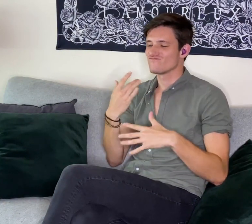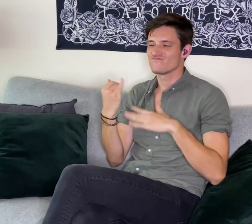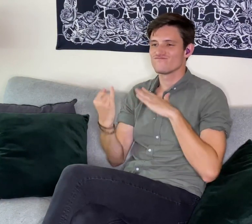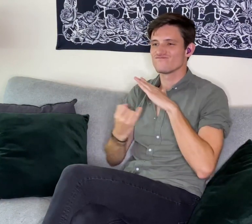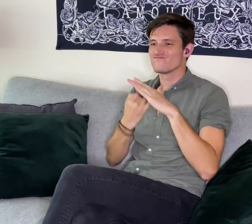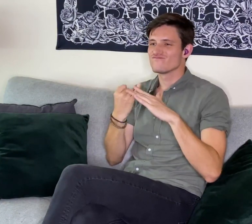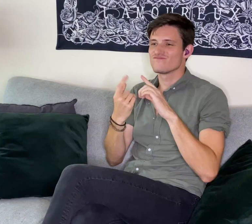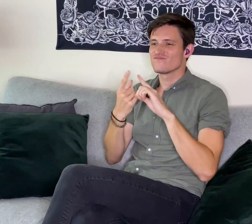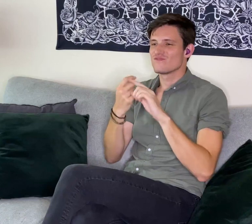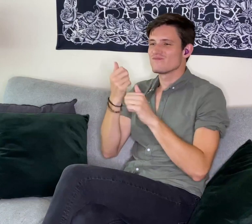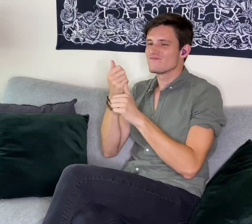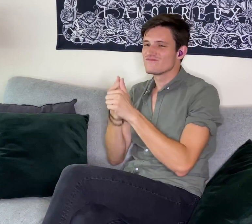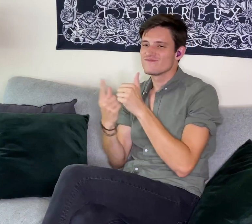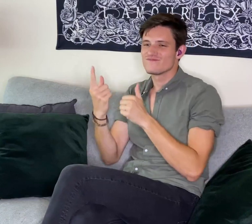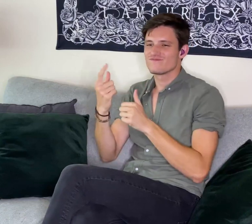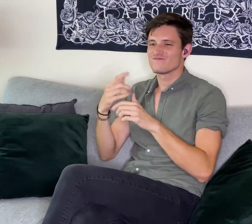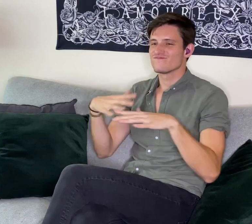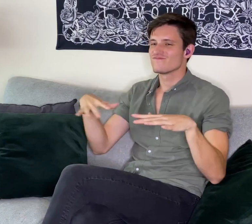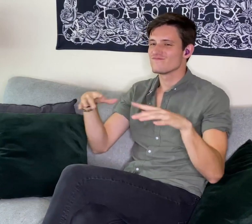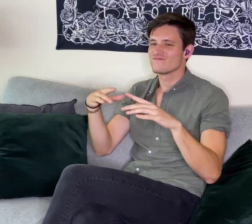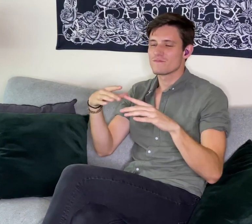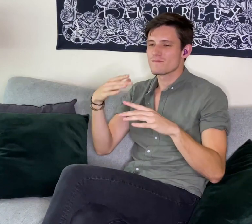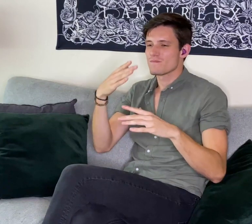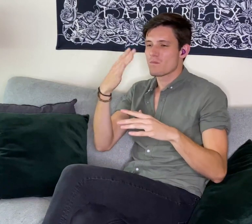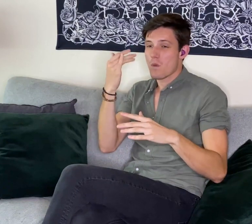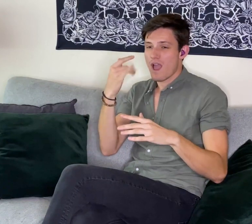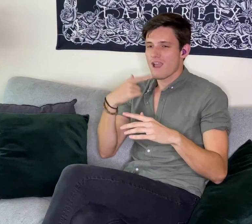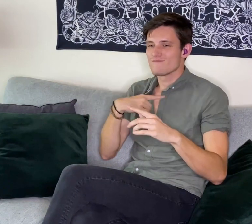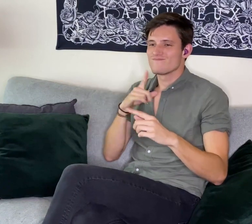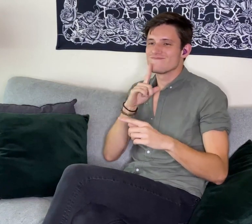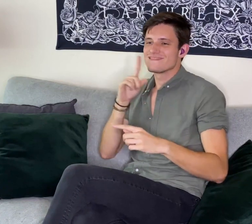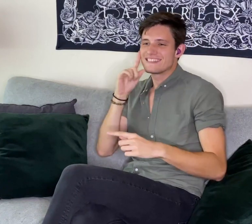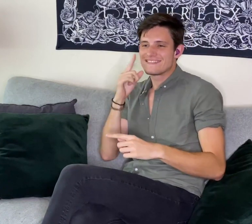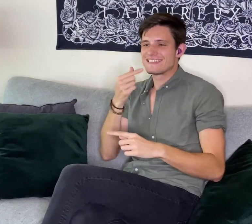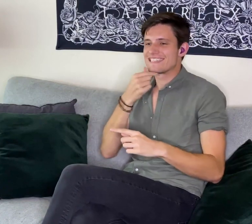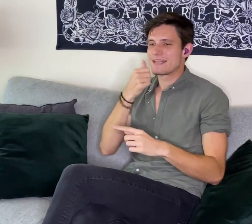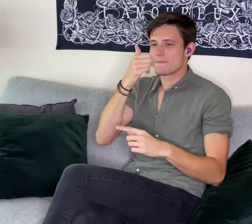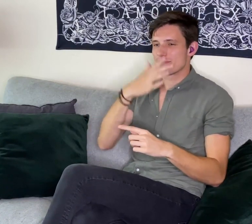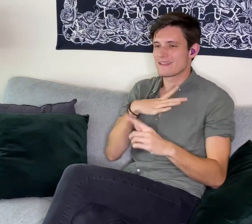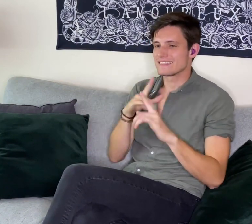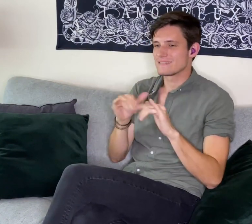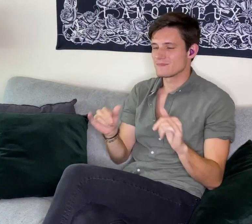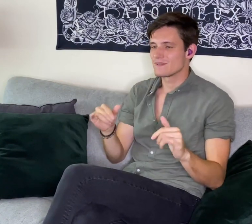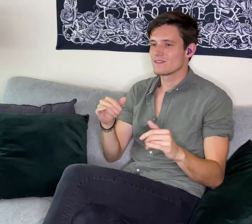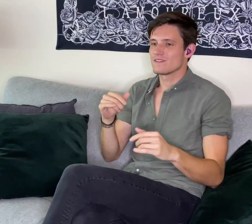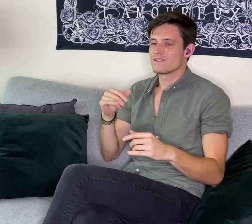everyone and everything, as both a deaf and gay man.